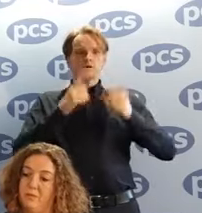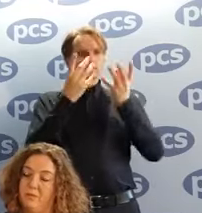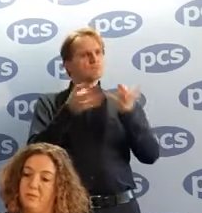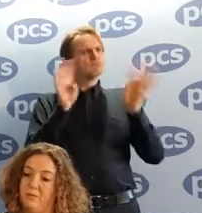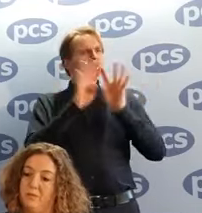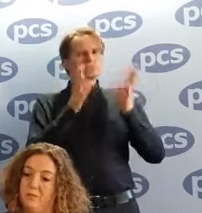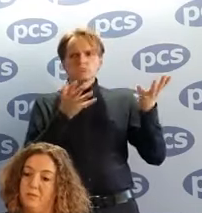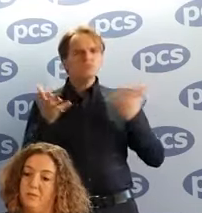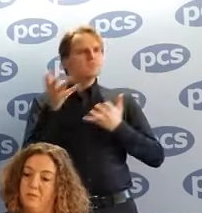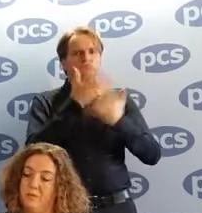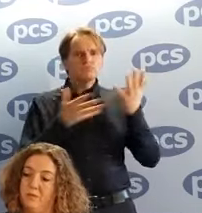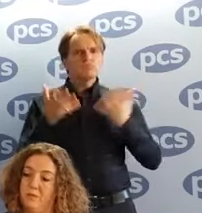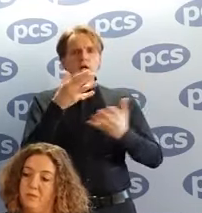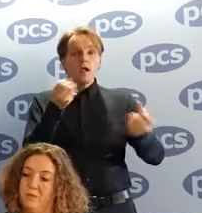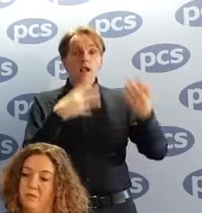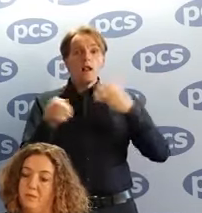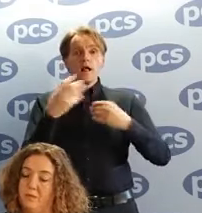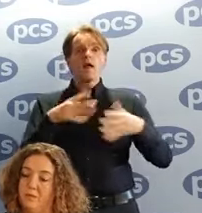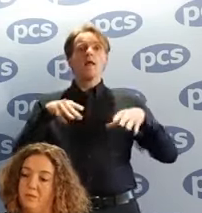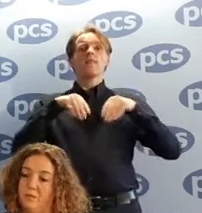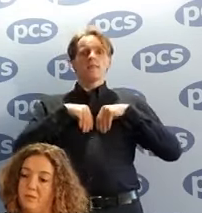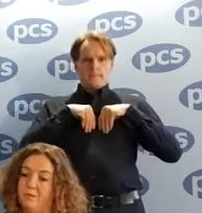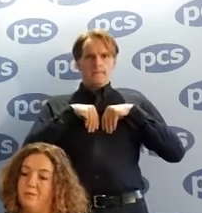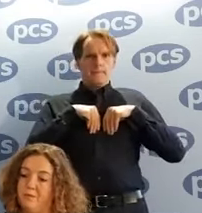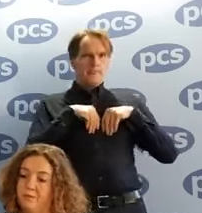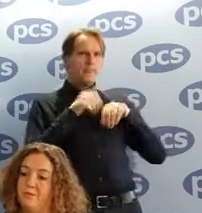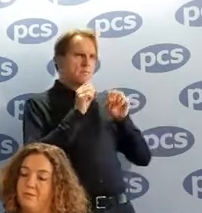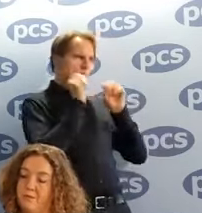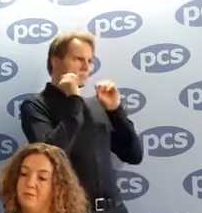take to the government and the Cabinet Office whether as Fran has said it's in DWP